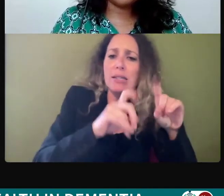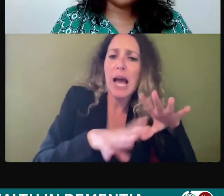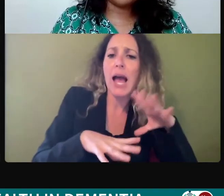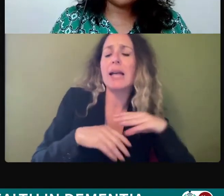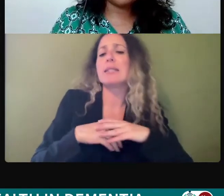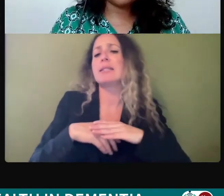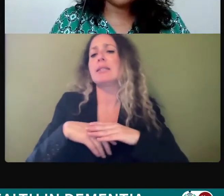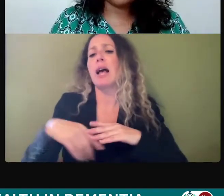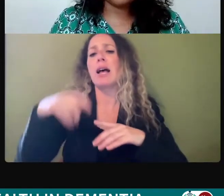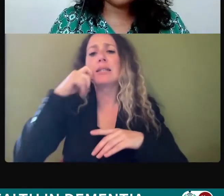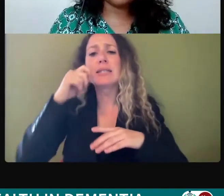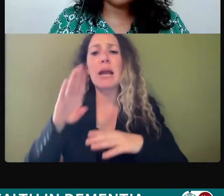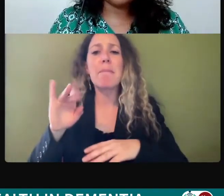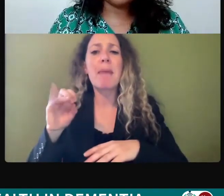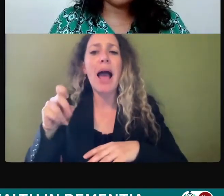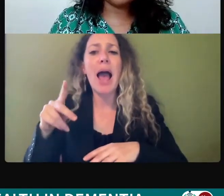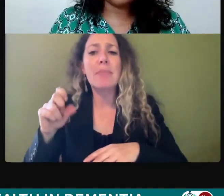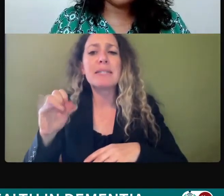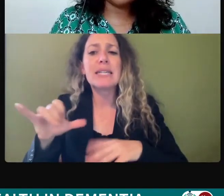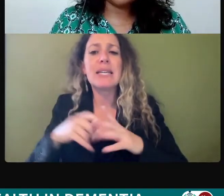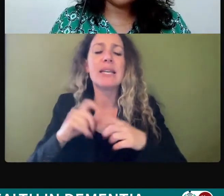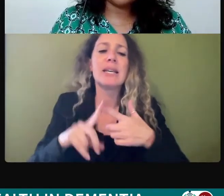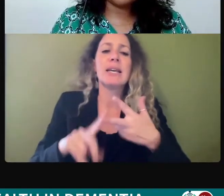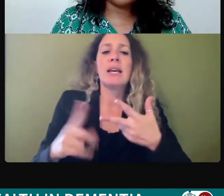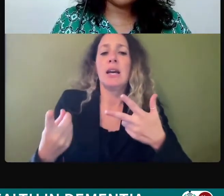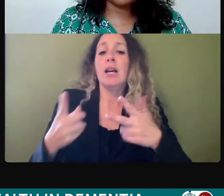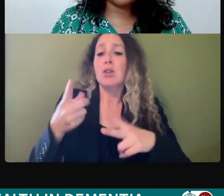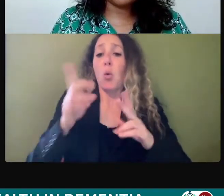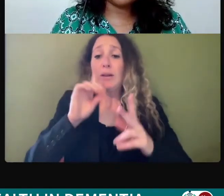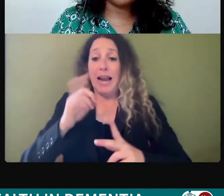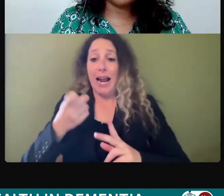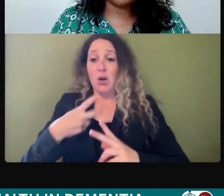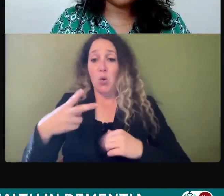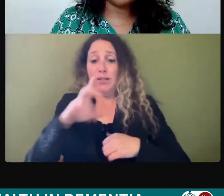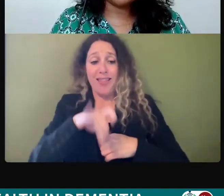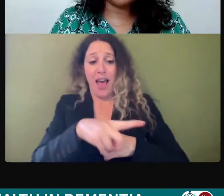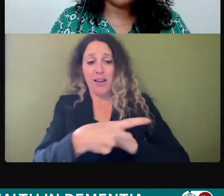that can really help diagnose early. So it's really exciting that we can do a lot of these,